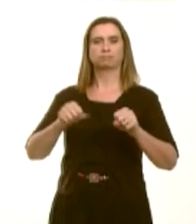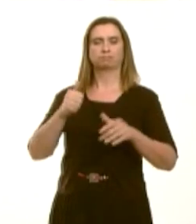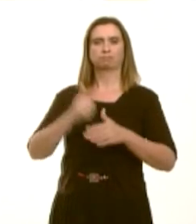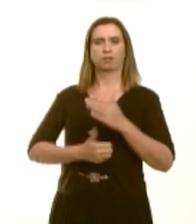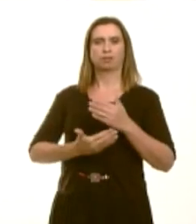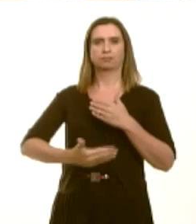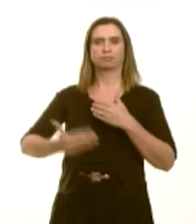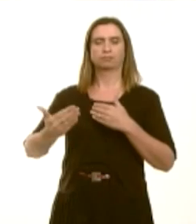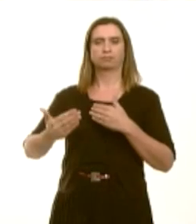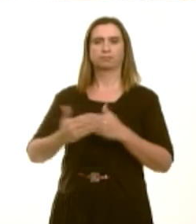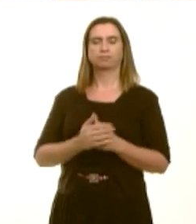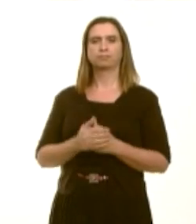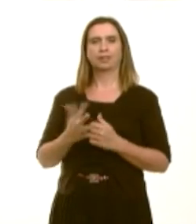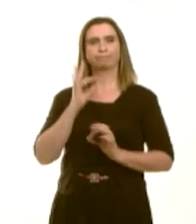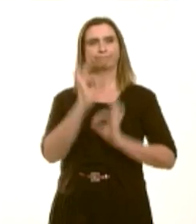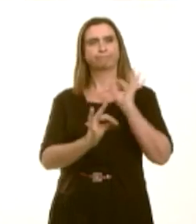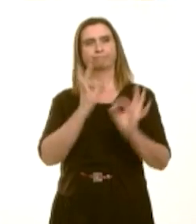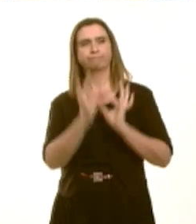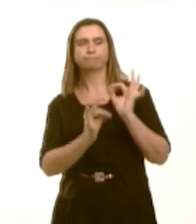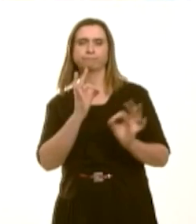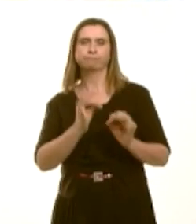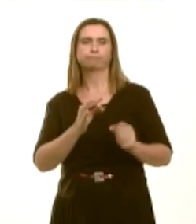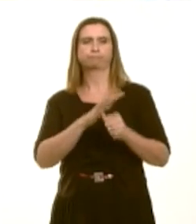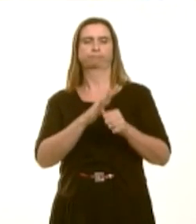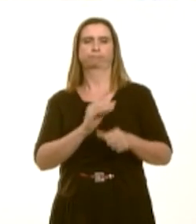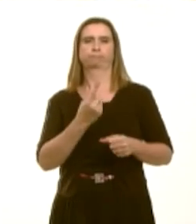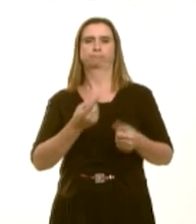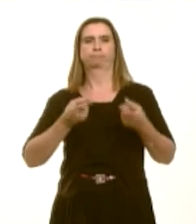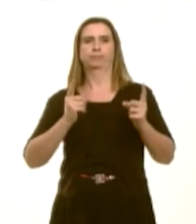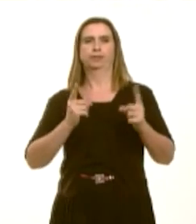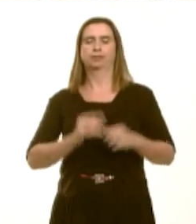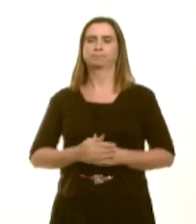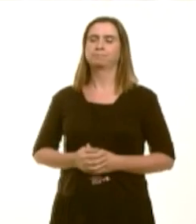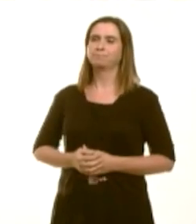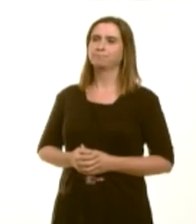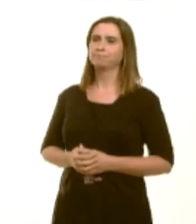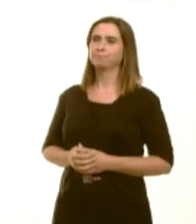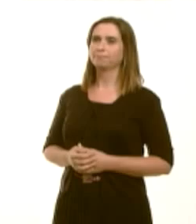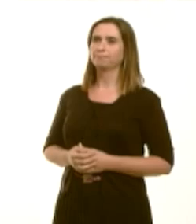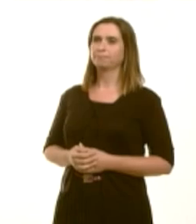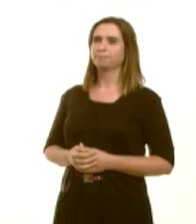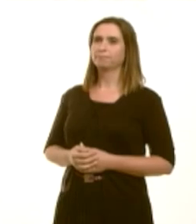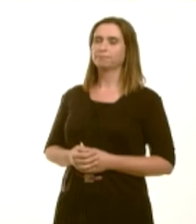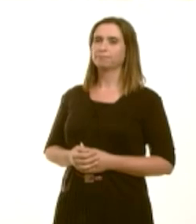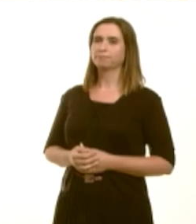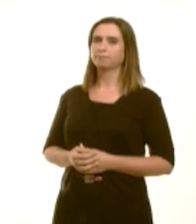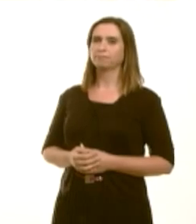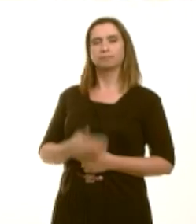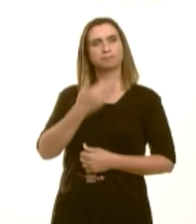item this afternoon is questions to the First Minister, and question 1 is from Bethan Jenkins. Bethan Jenkins: 1. A wnaiff y Prif Weinidog roiír wybodaeth ddiweddaraf am adroddiad